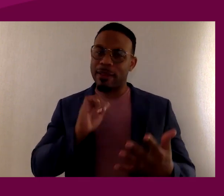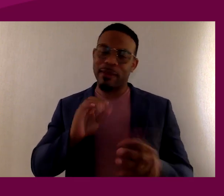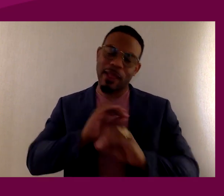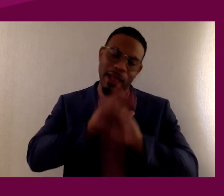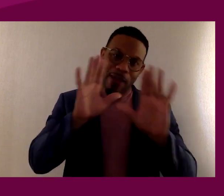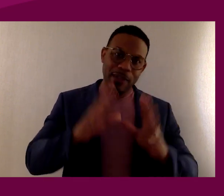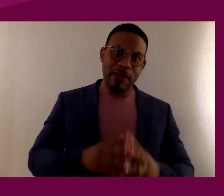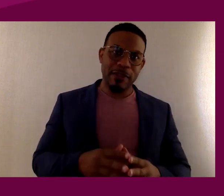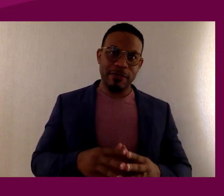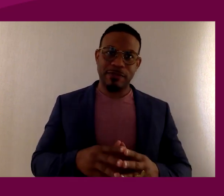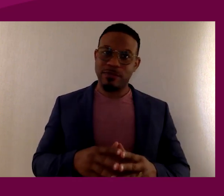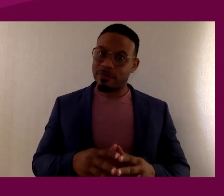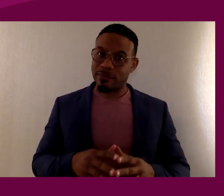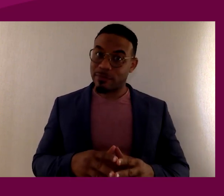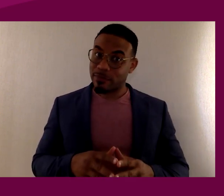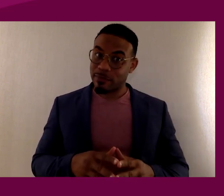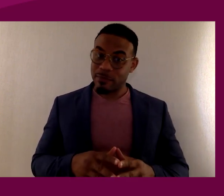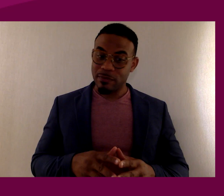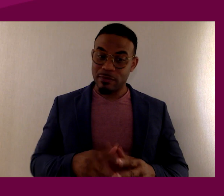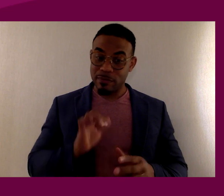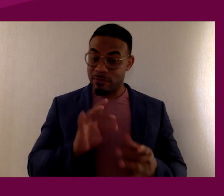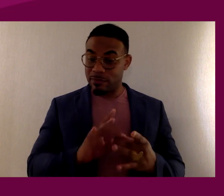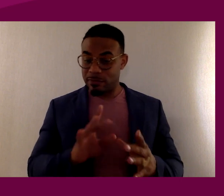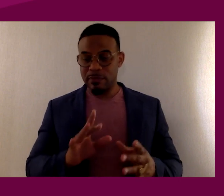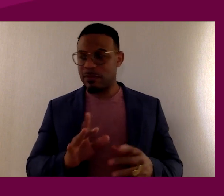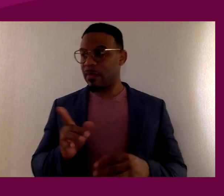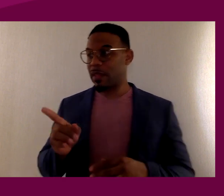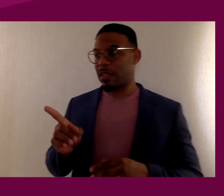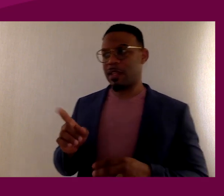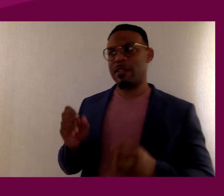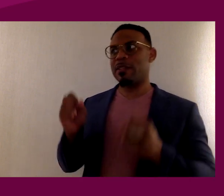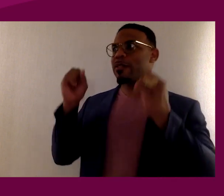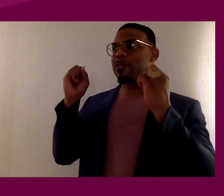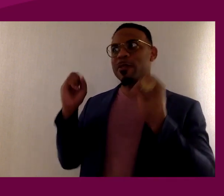others. It was obvious, not today. Ashley Inkumsah: